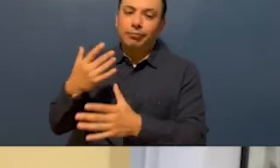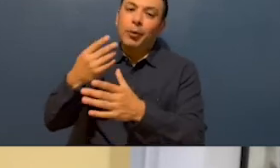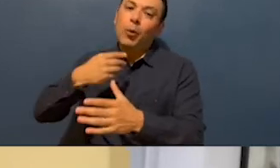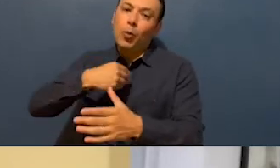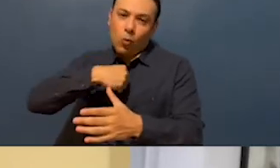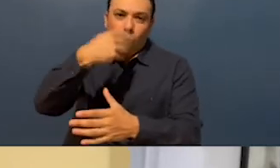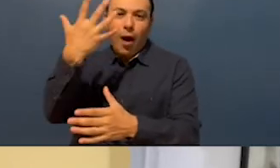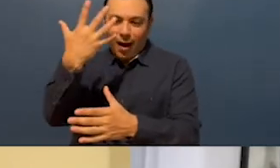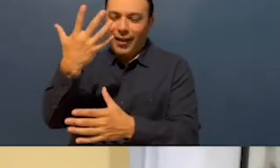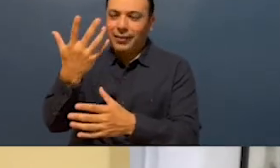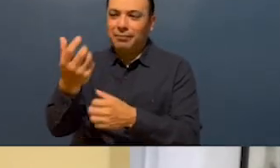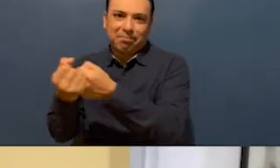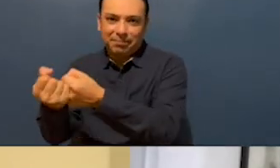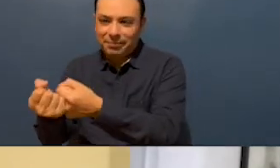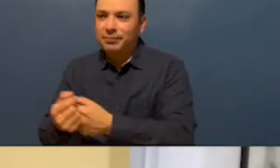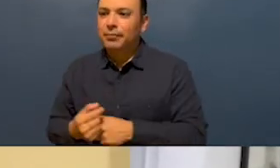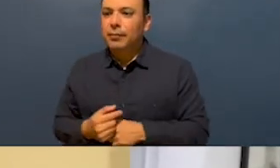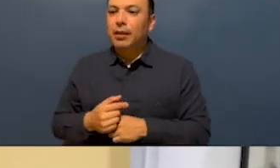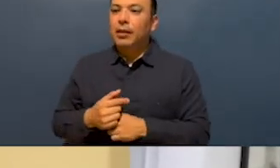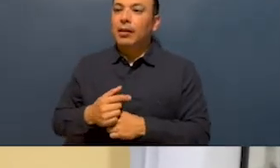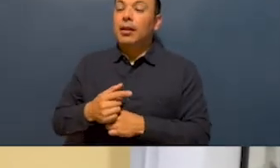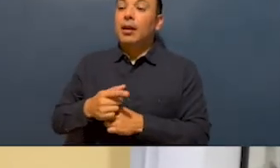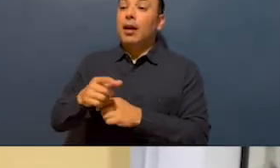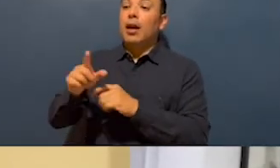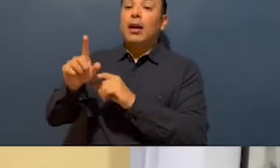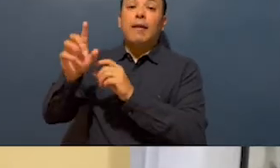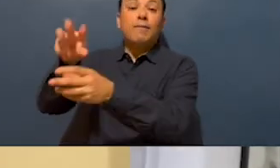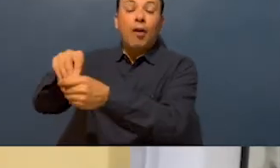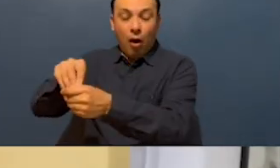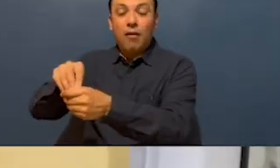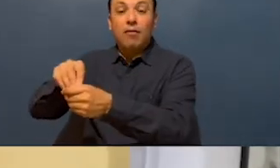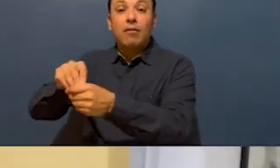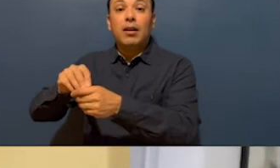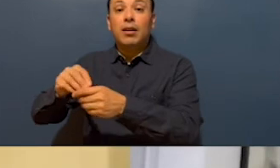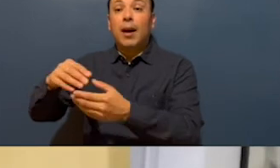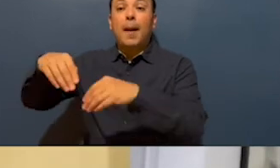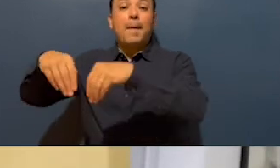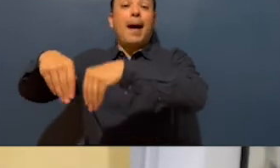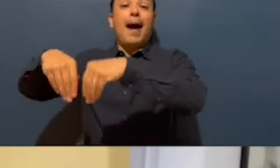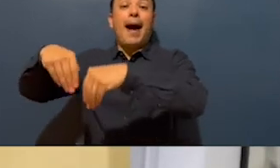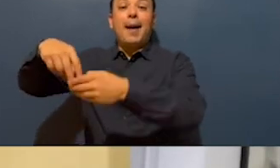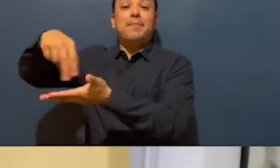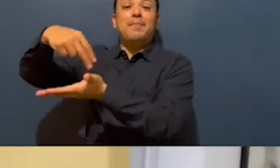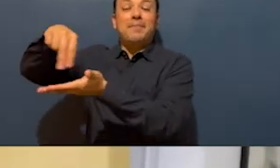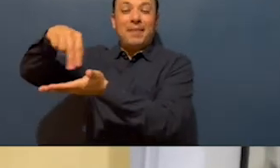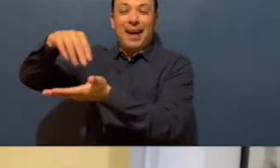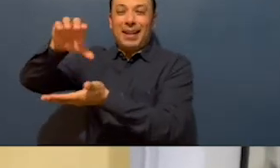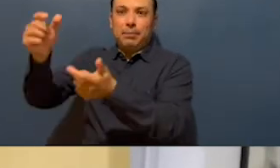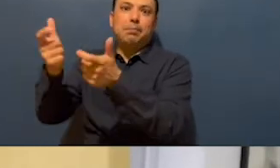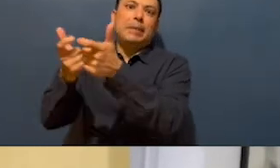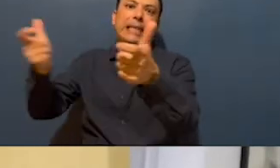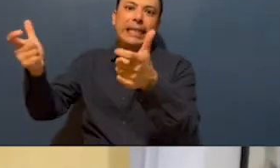they're usually white, they're usually probably in a prominent -- a large ballet company, they